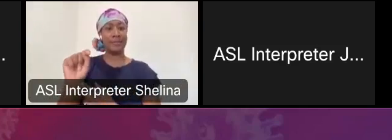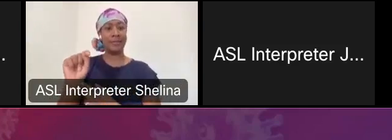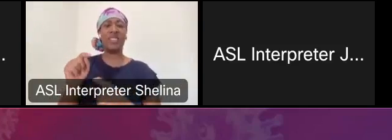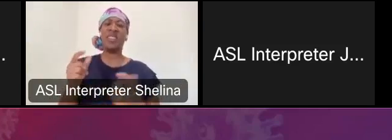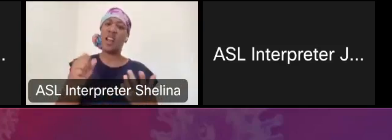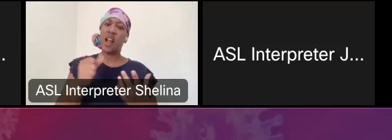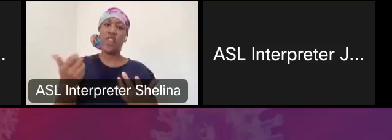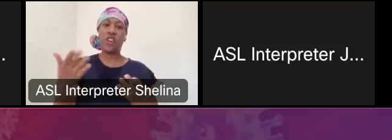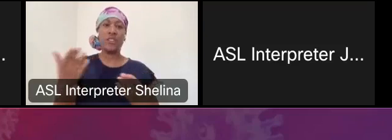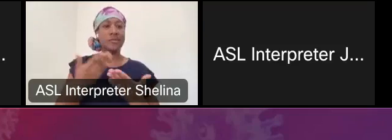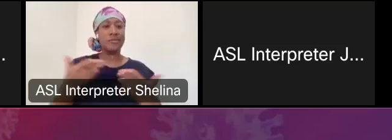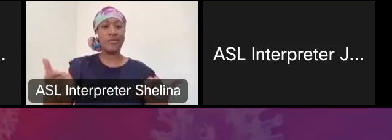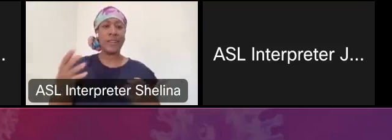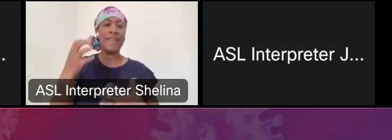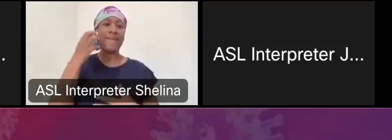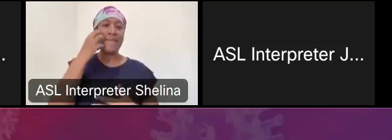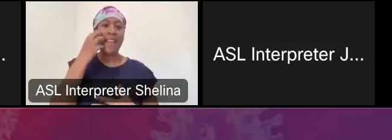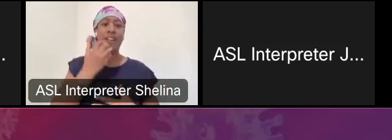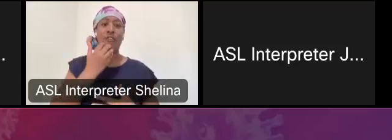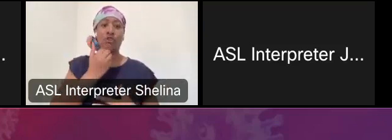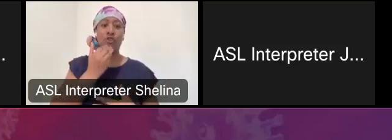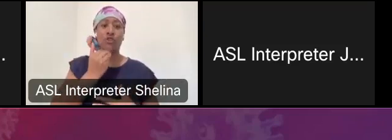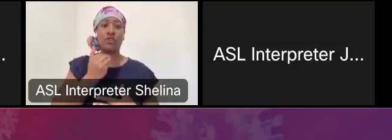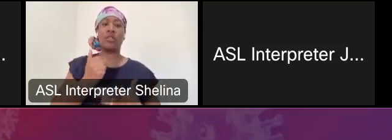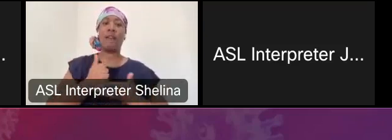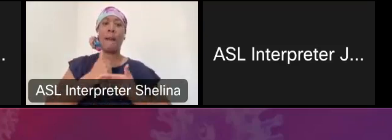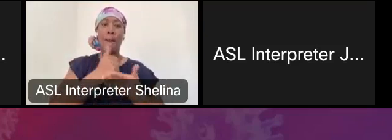That in sugars, tilt, stabilize the vaccine.